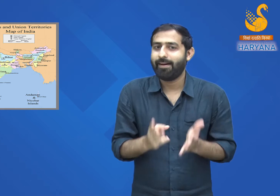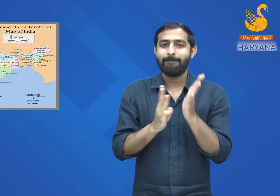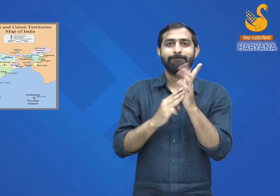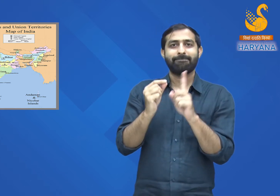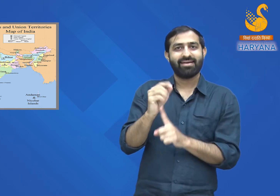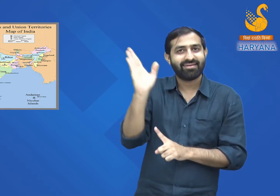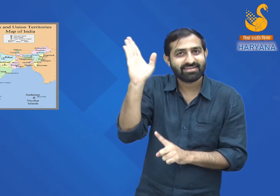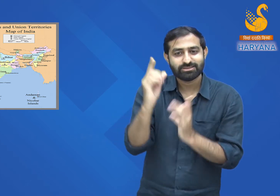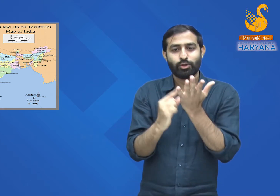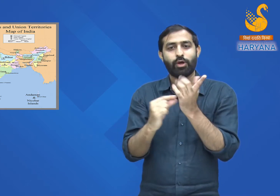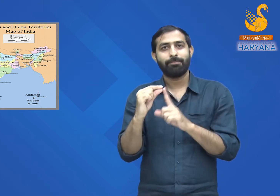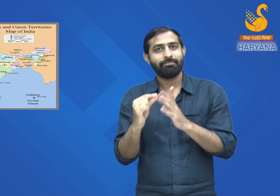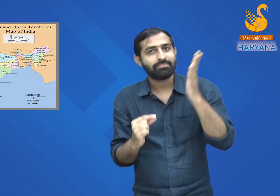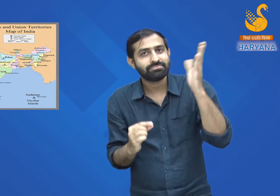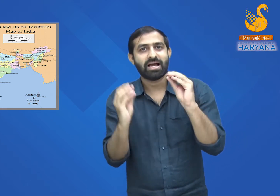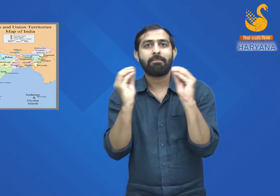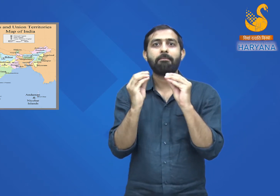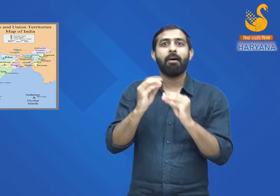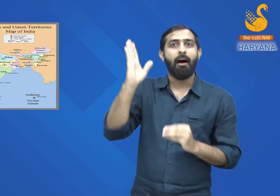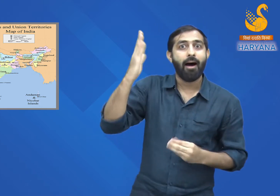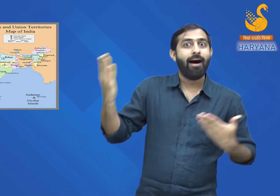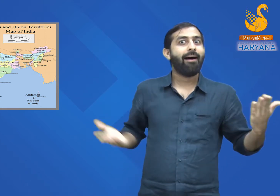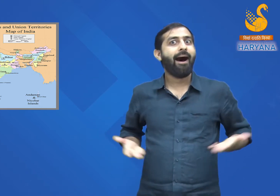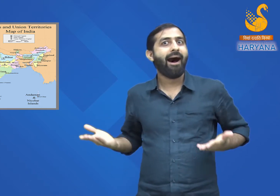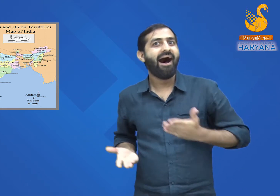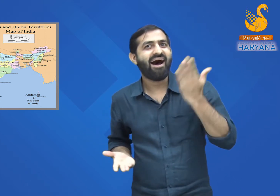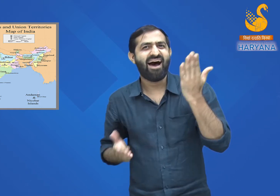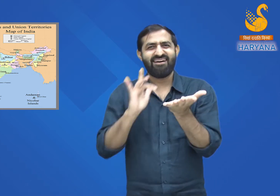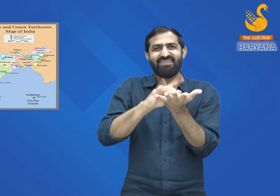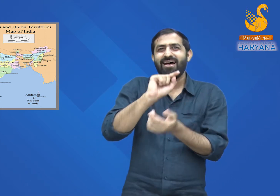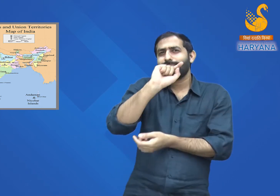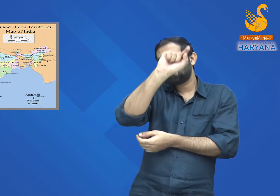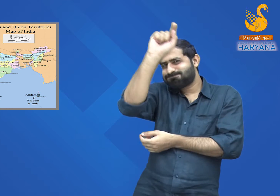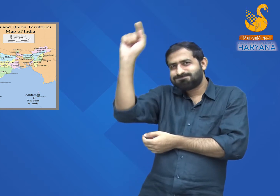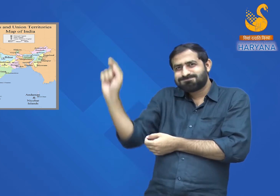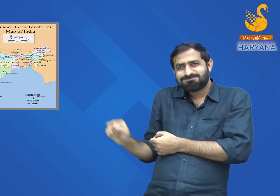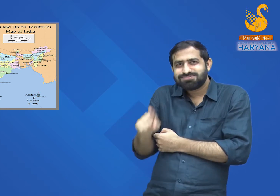like Delhi, Madhya Pradesh, Uttar Pradesh, Mumbai, Kolkata and many other.